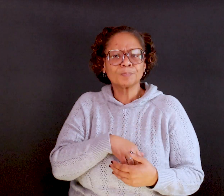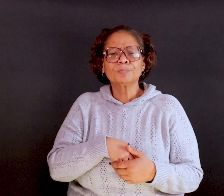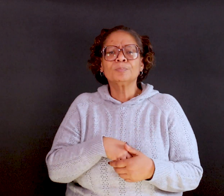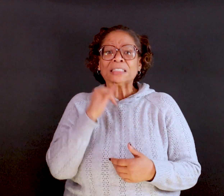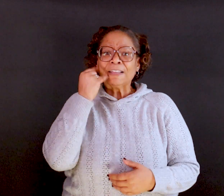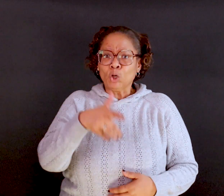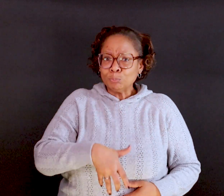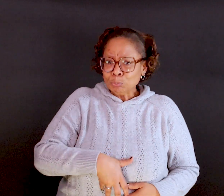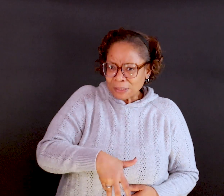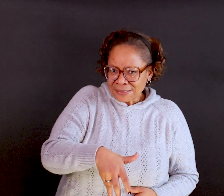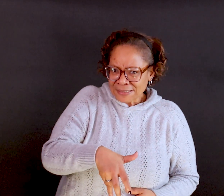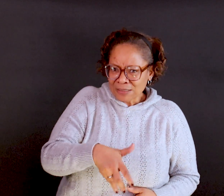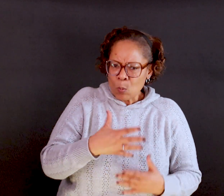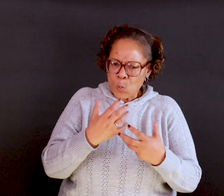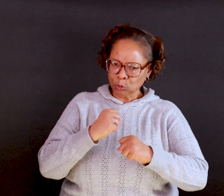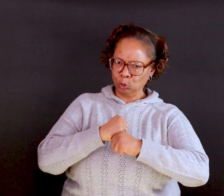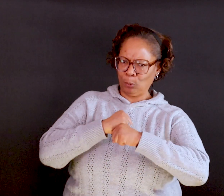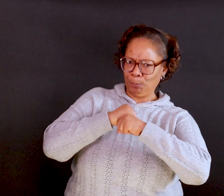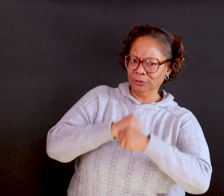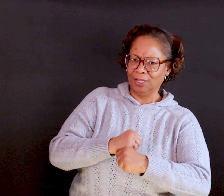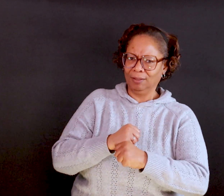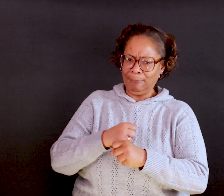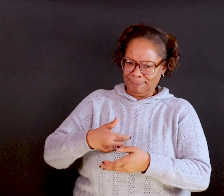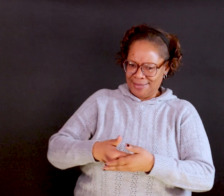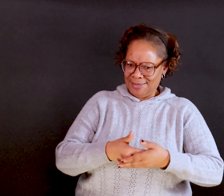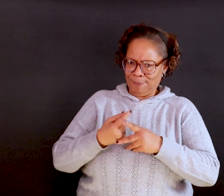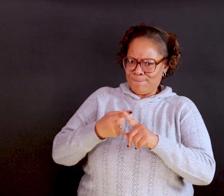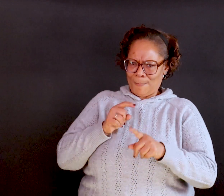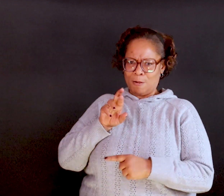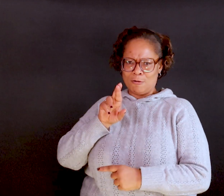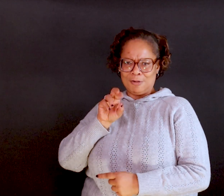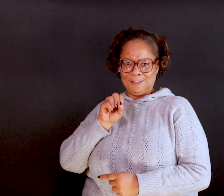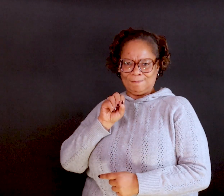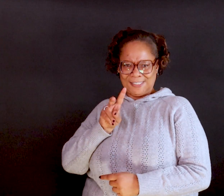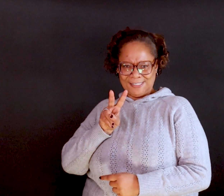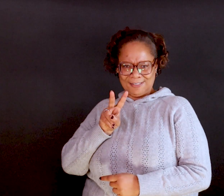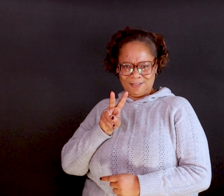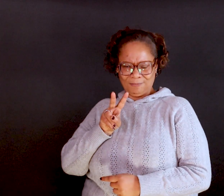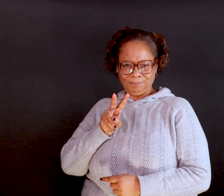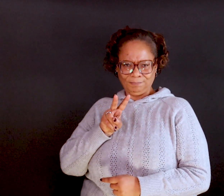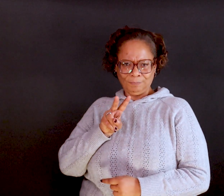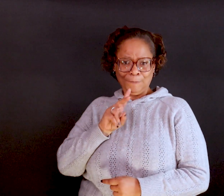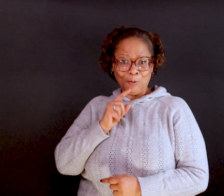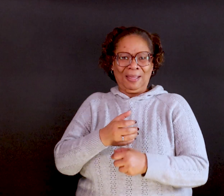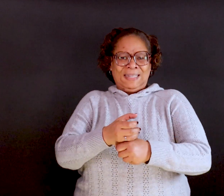If you are pregnant about protecting your baby from RSV.